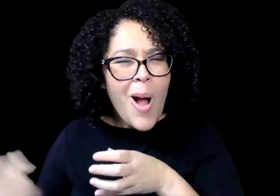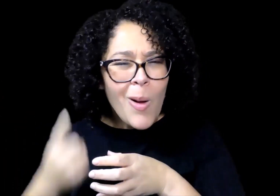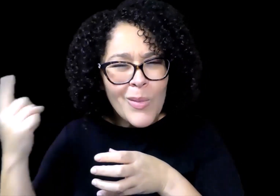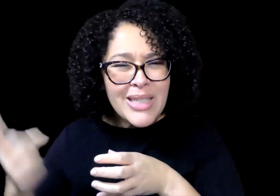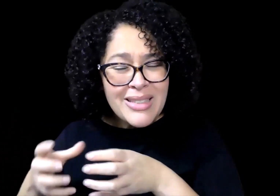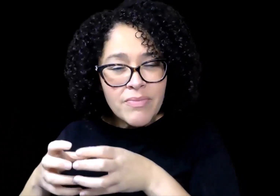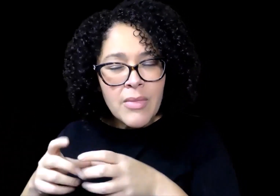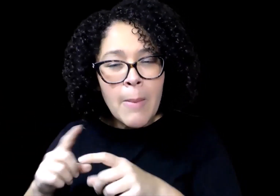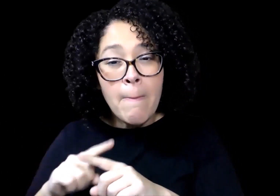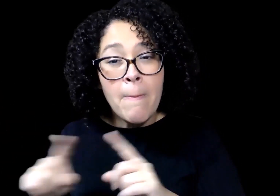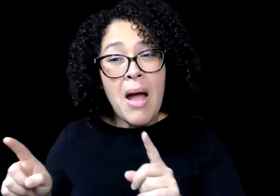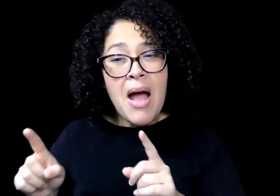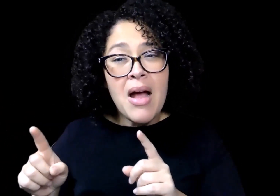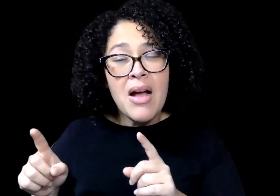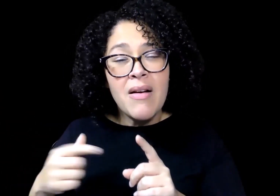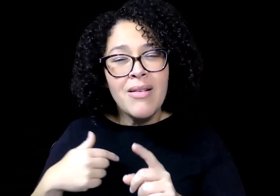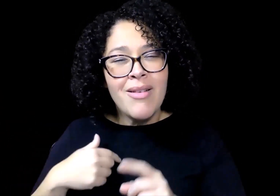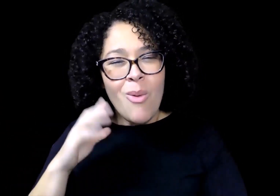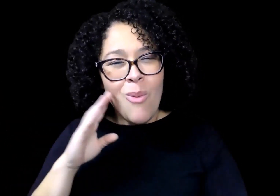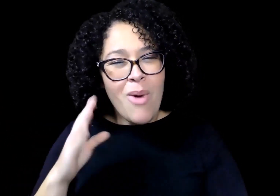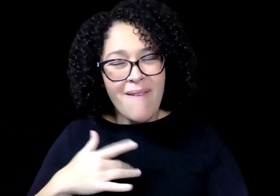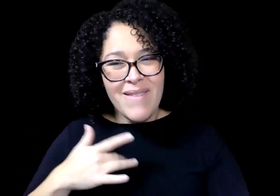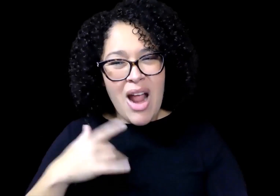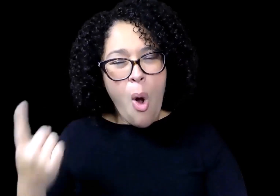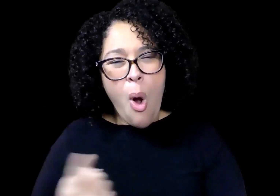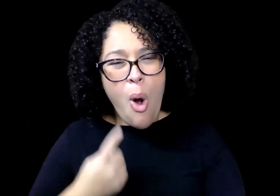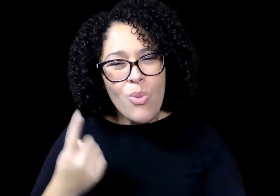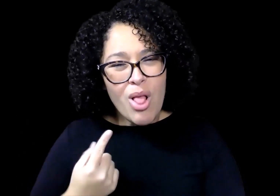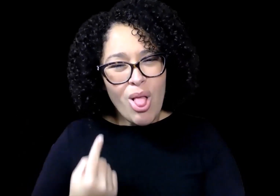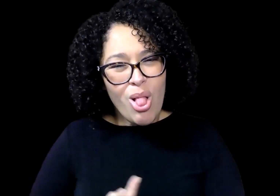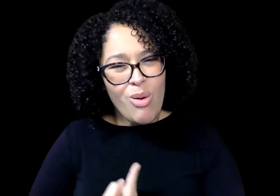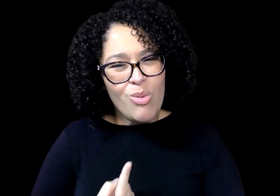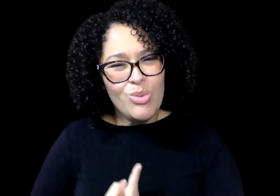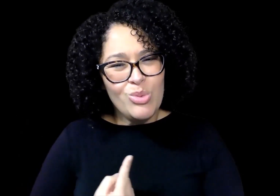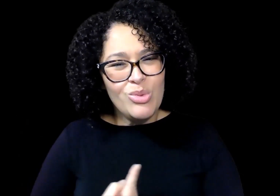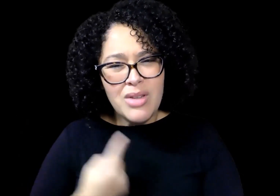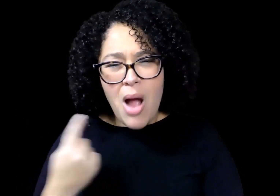we are a very close family and yet I always felt lonely